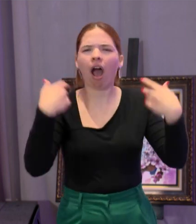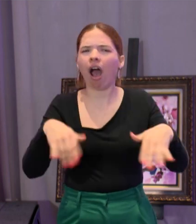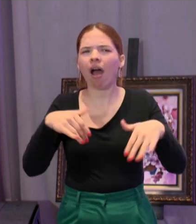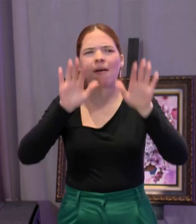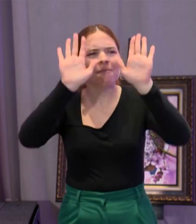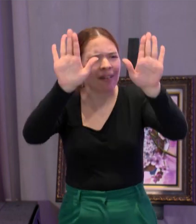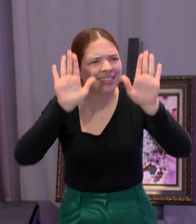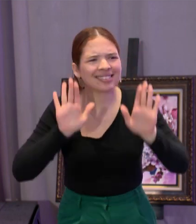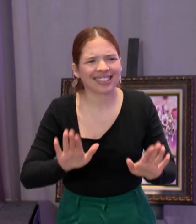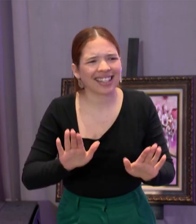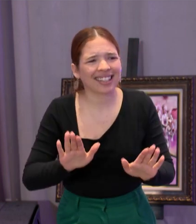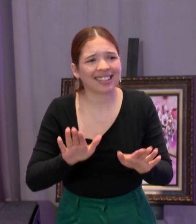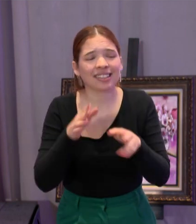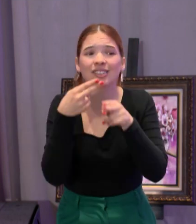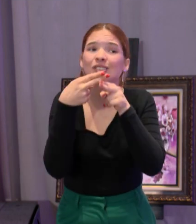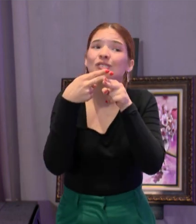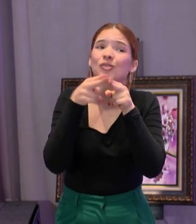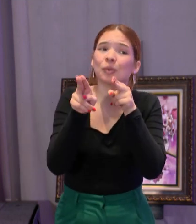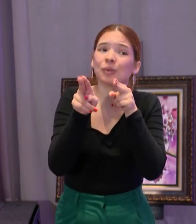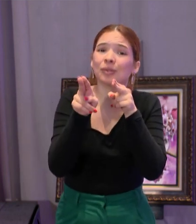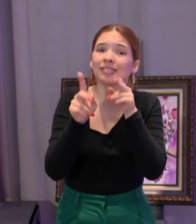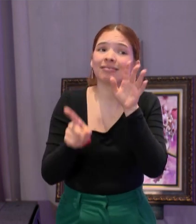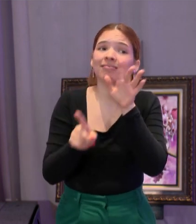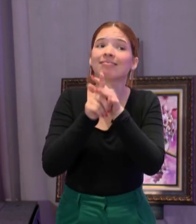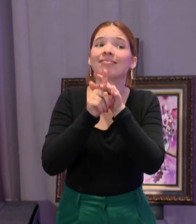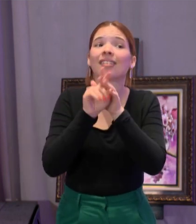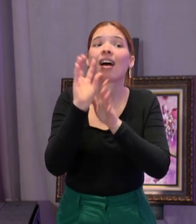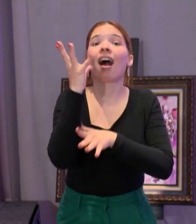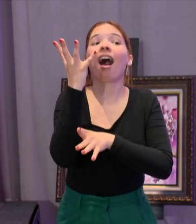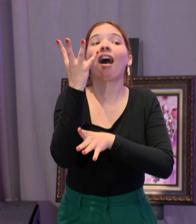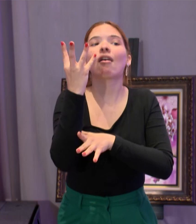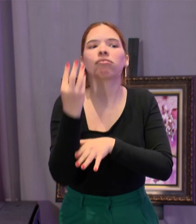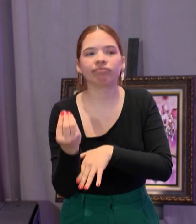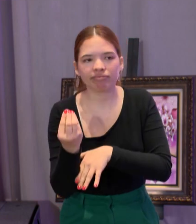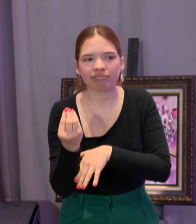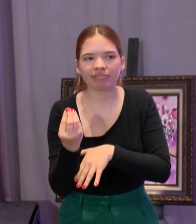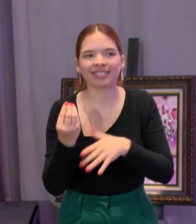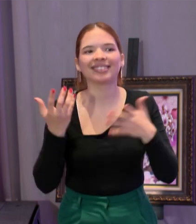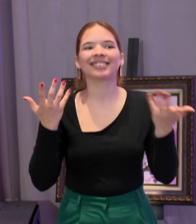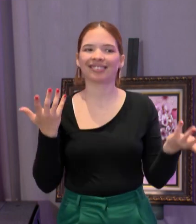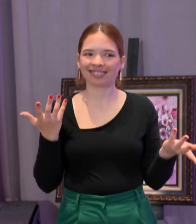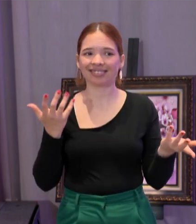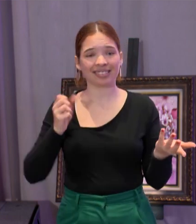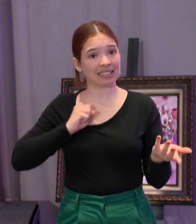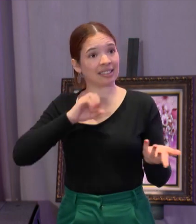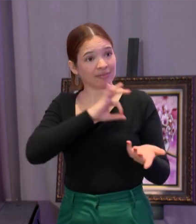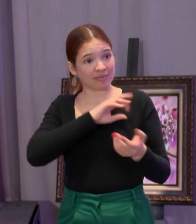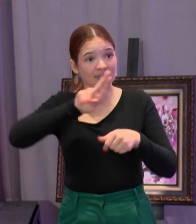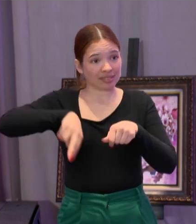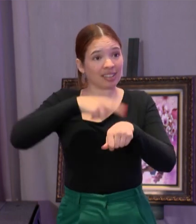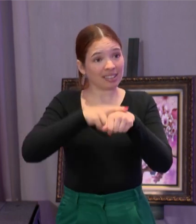INCREDIBLE, YET FLEETING BEAUTY OF THE JAPANESE CHERRY BLOSSOM. STAFF ON THE NATIONAL MALL TAKE GREAT PRIDE IN THE WORK WE DO TO